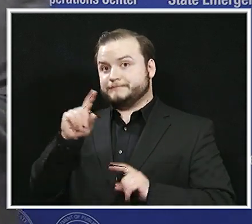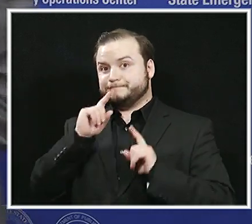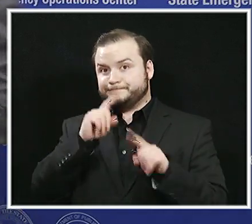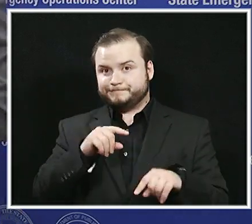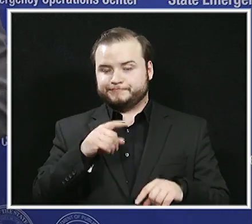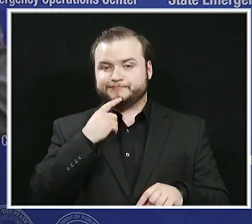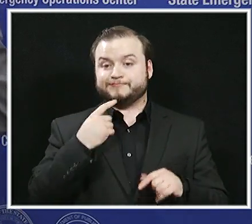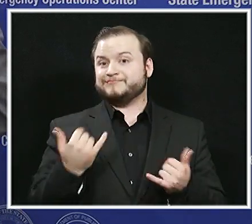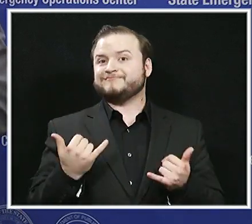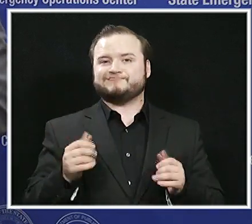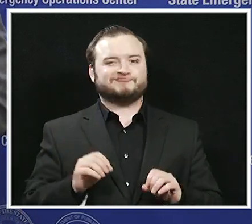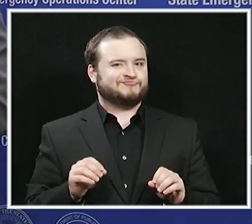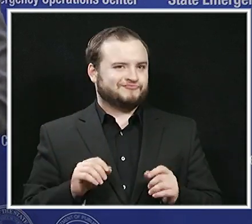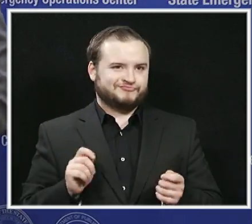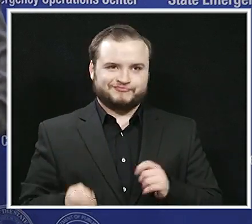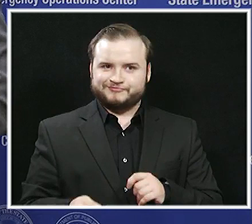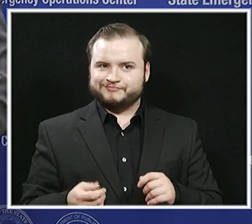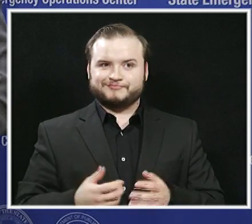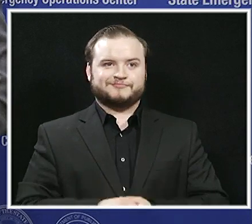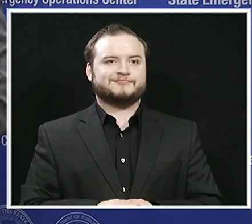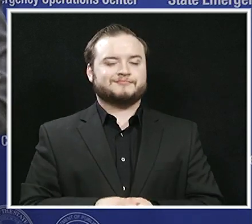≫ Steve, you might answer on this.